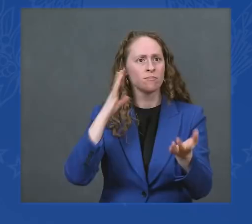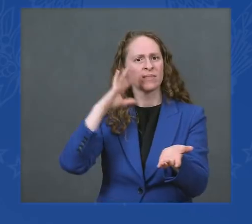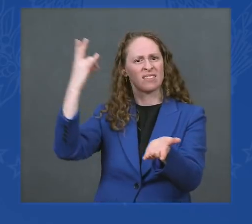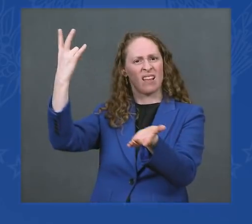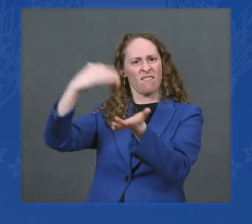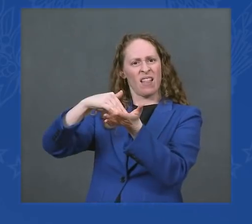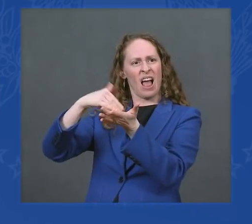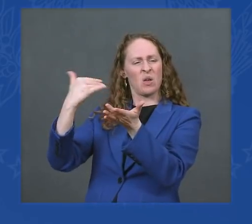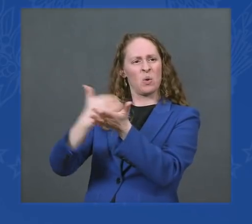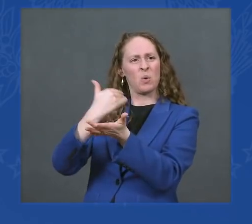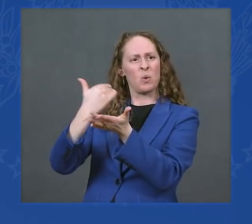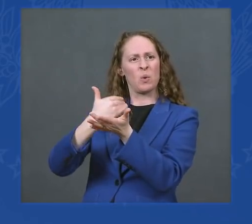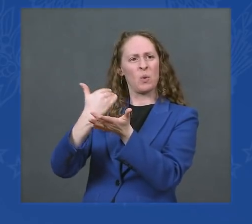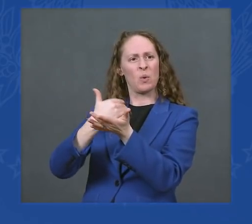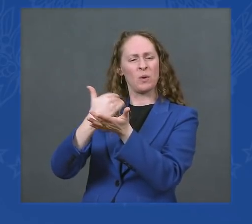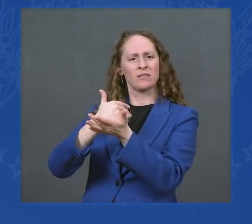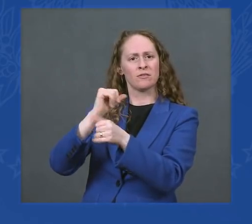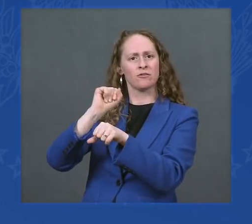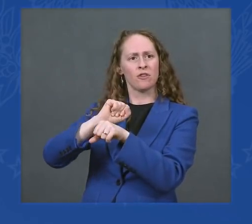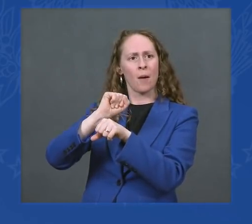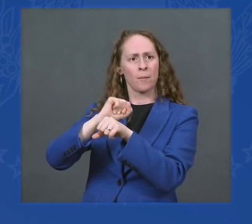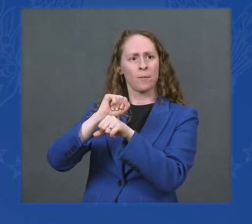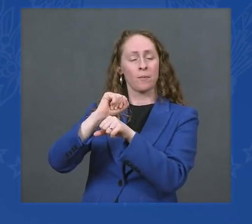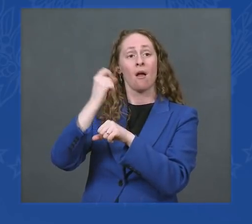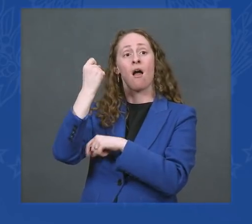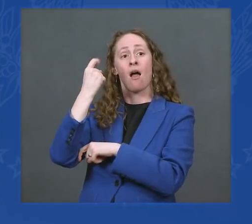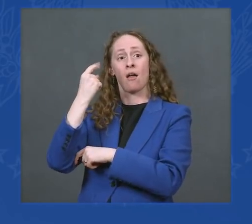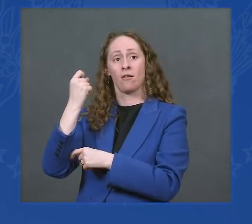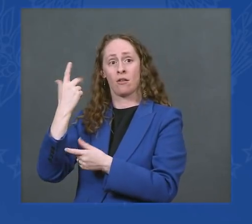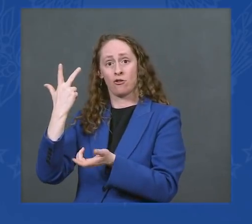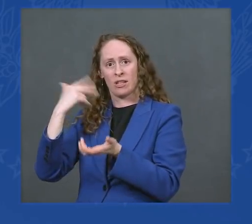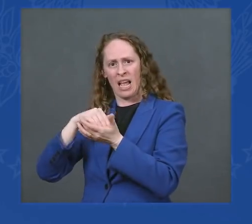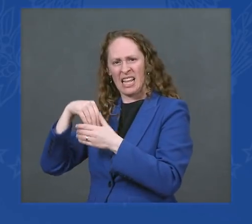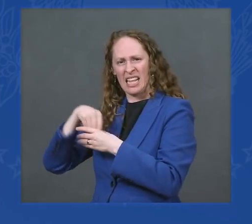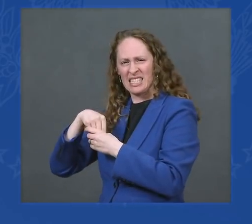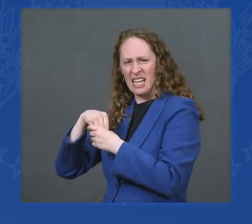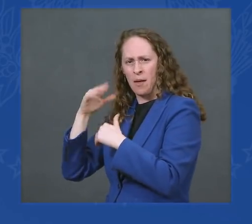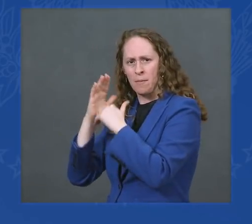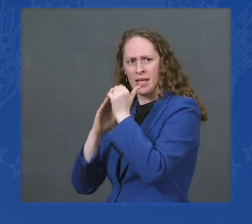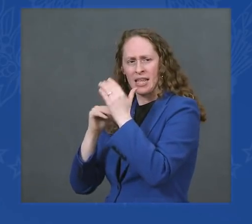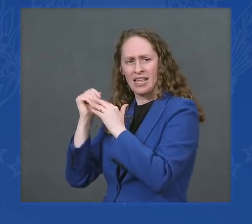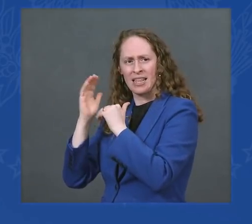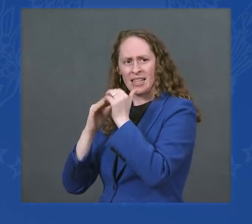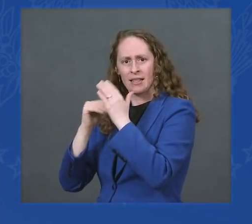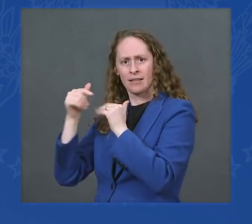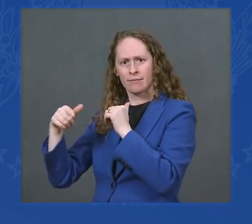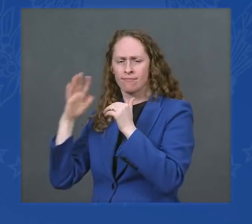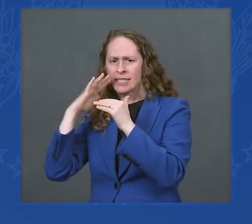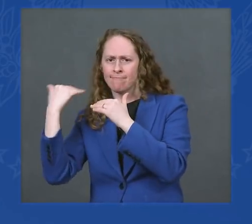running the facility with an average salary -- running the facility at $135,000 a year.